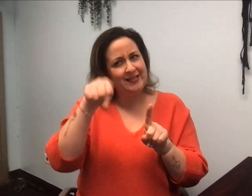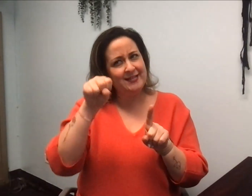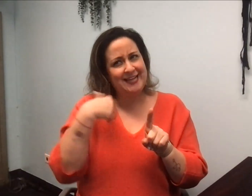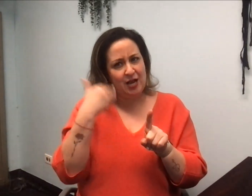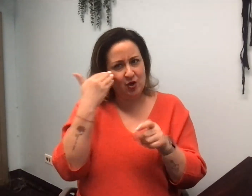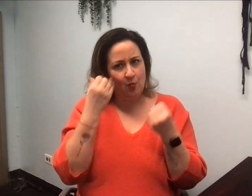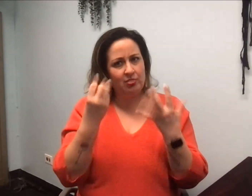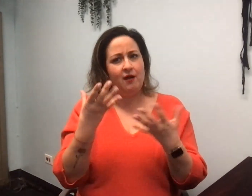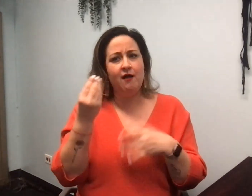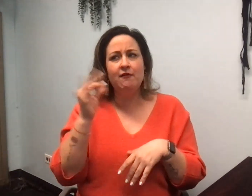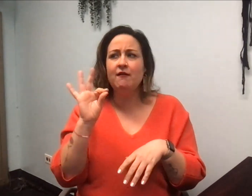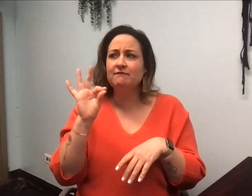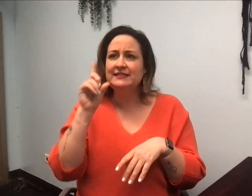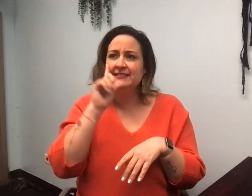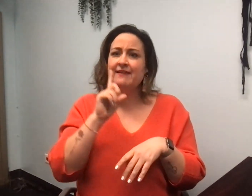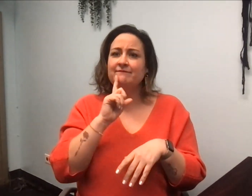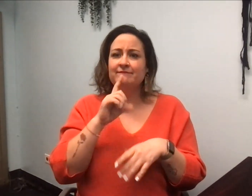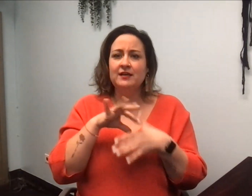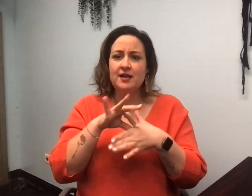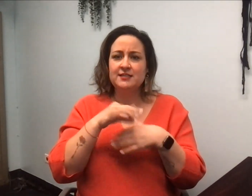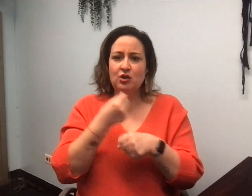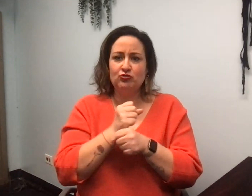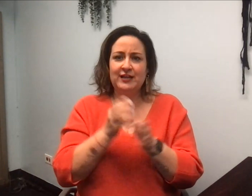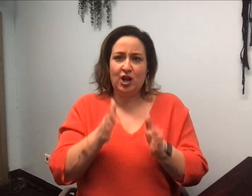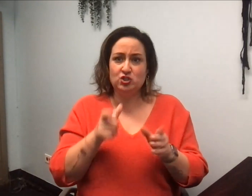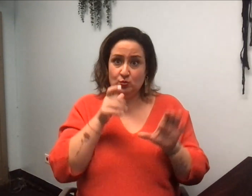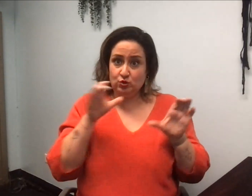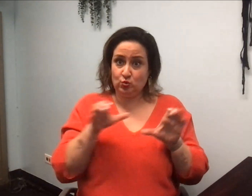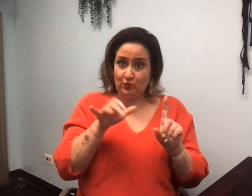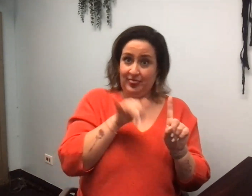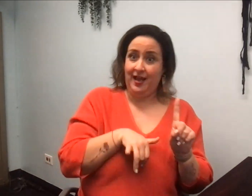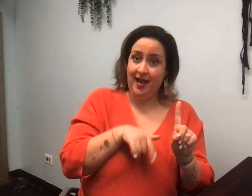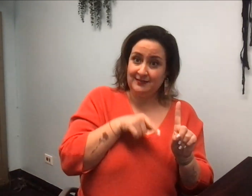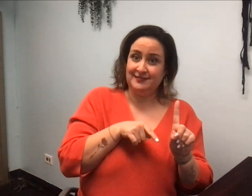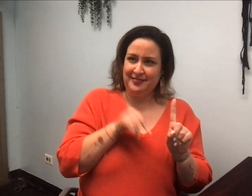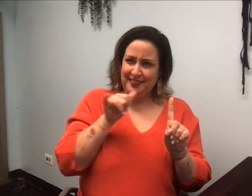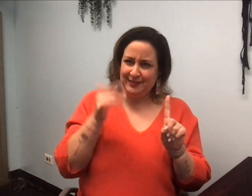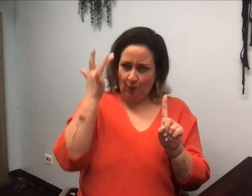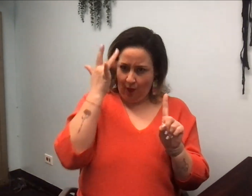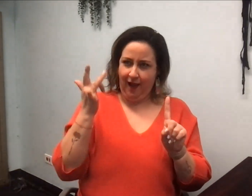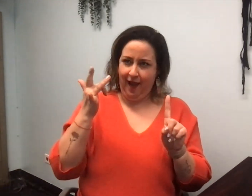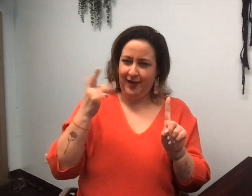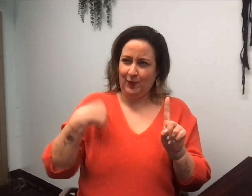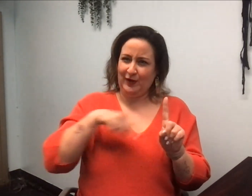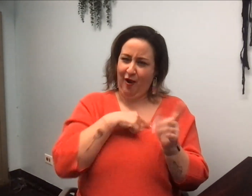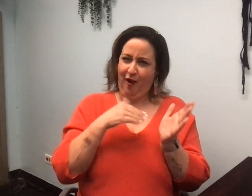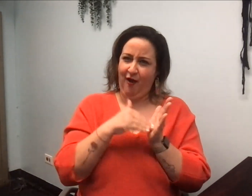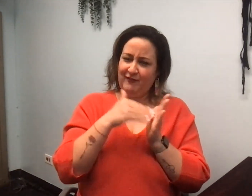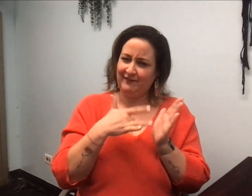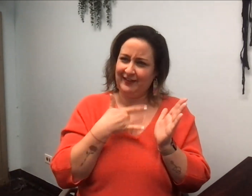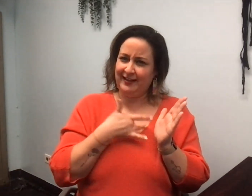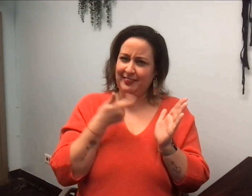and so there would be a lot of transcriptions and translations and creating captions.